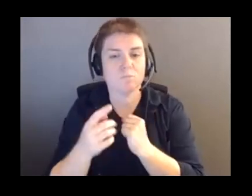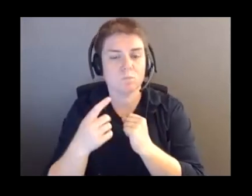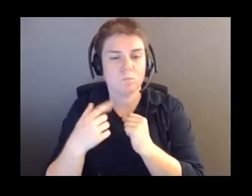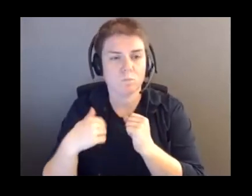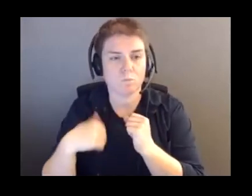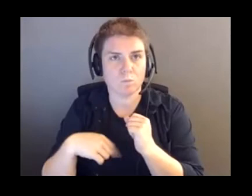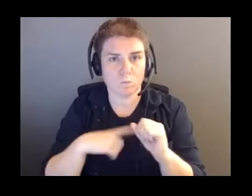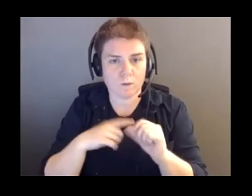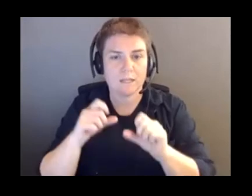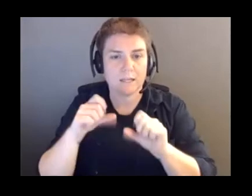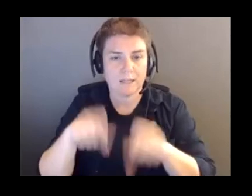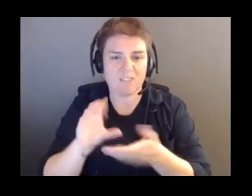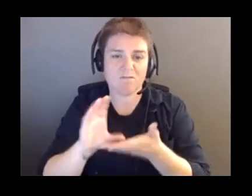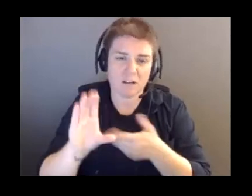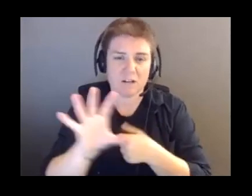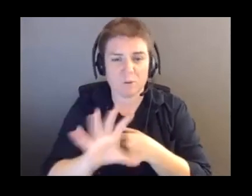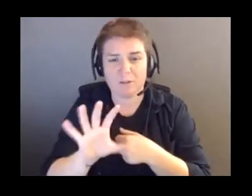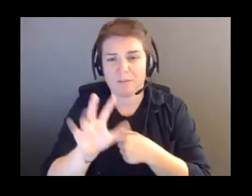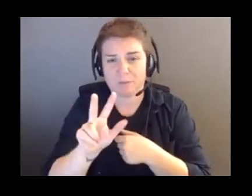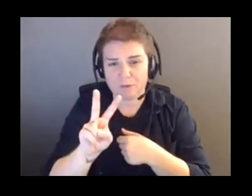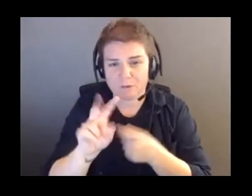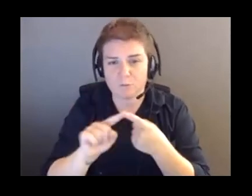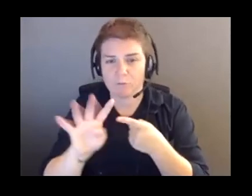able to fund about 32 to 45 applications, depending